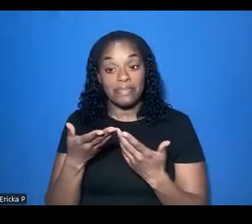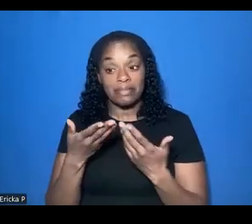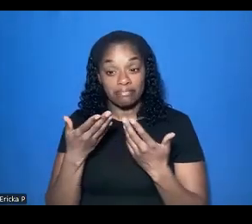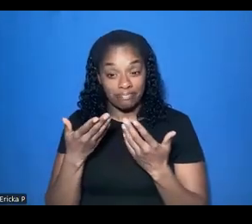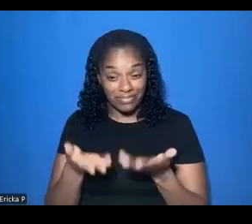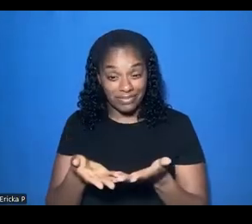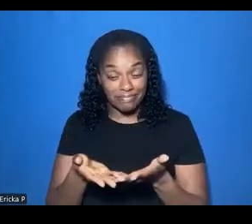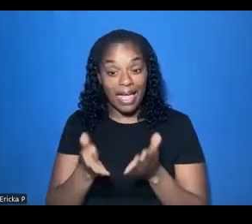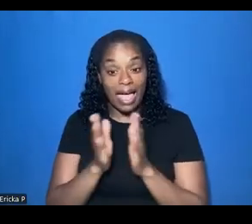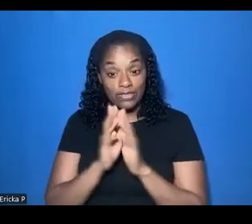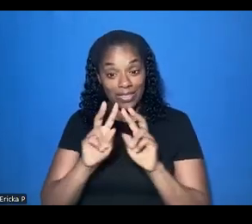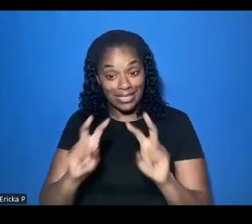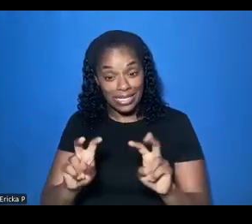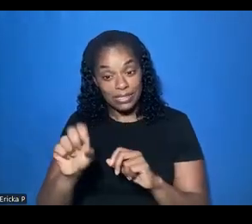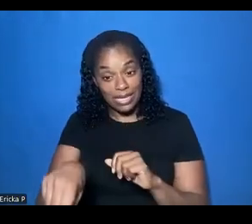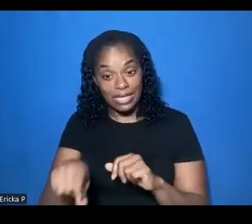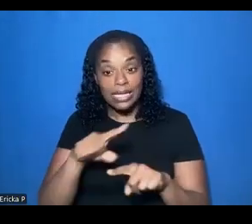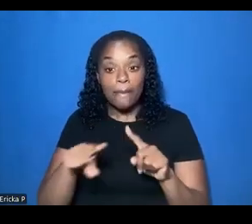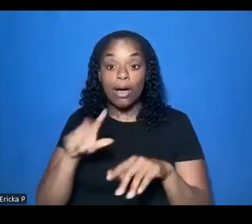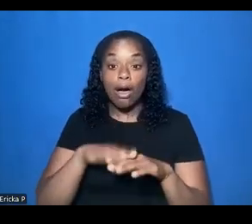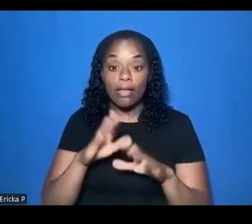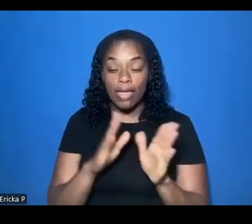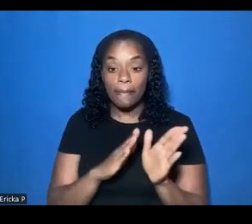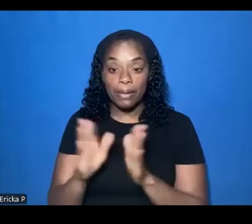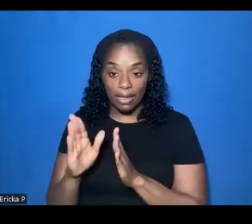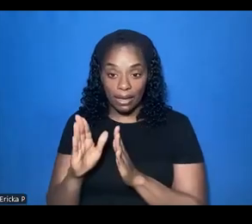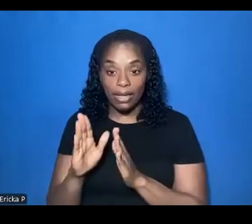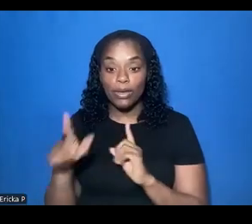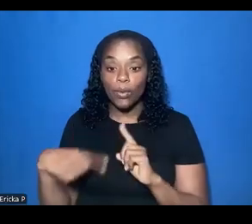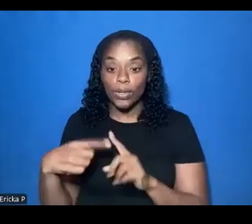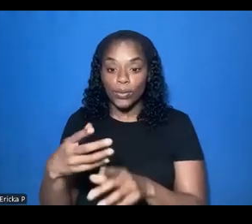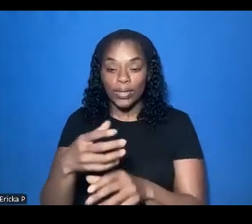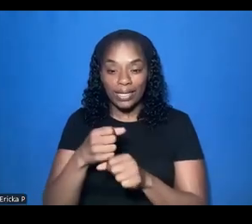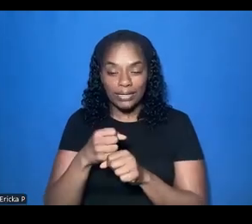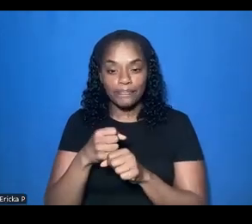you want to include on that Assessment Plan. Once you receive it for the school district,